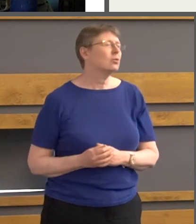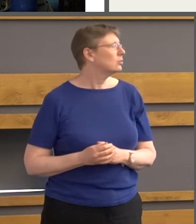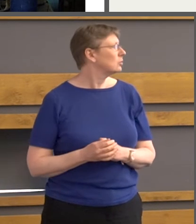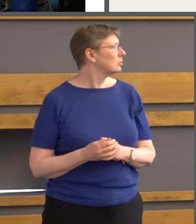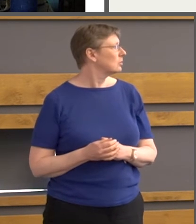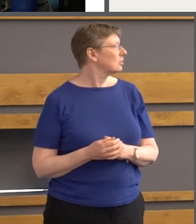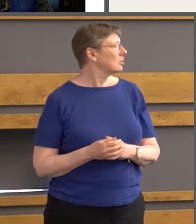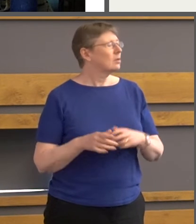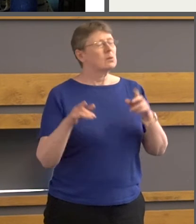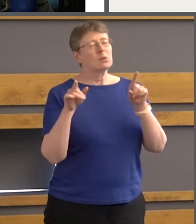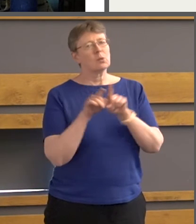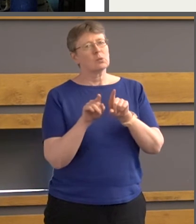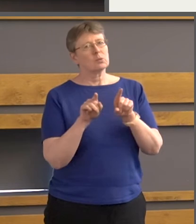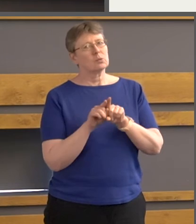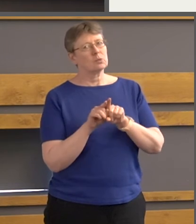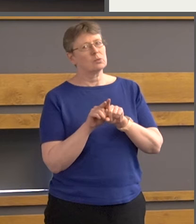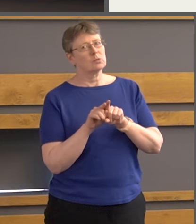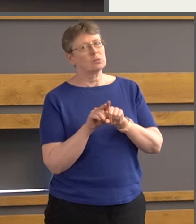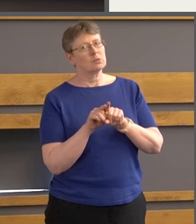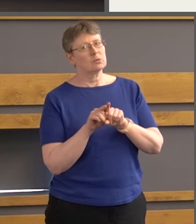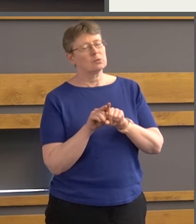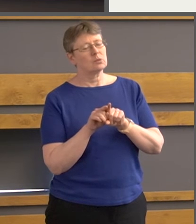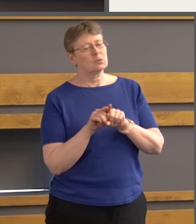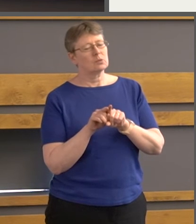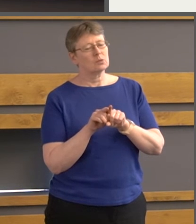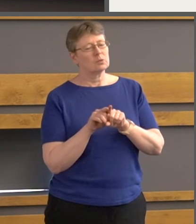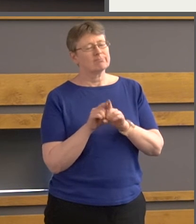but I also really admired